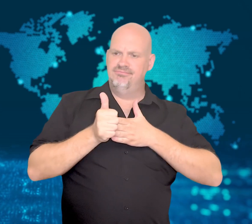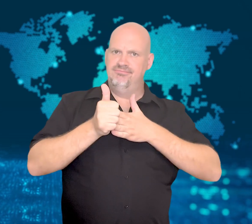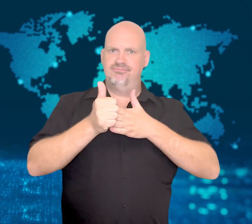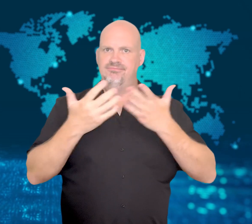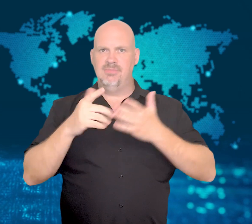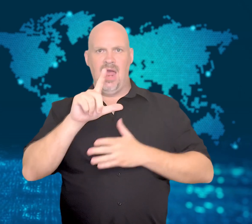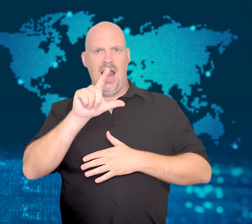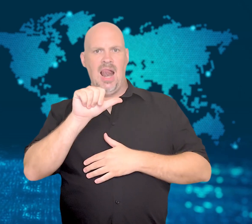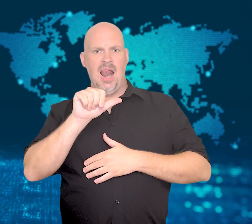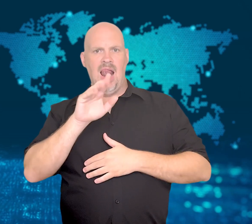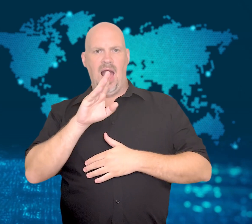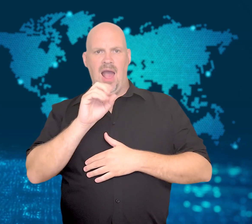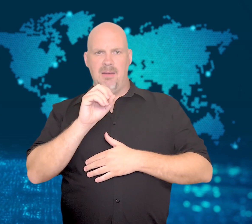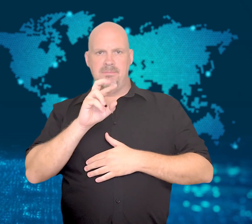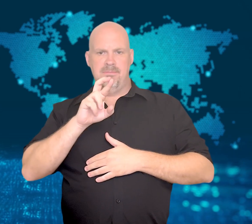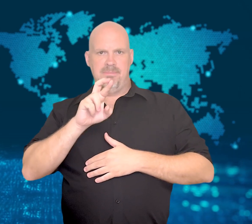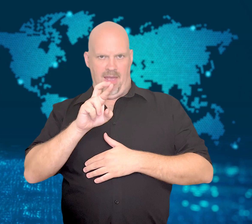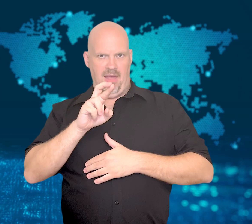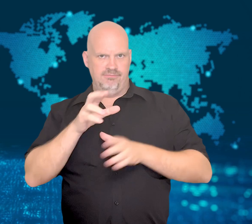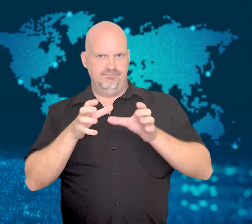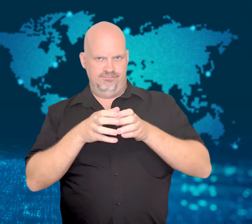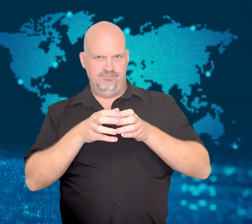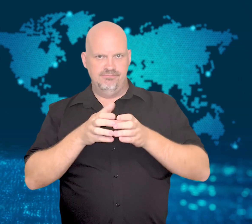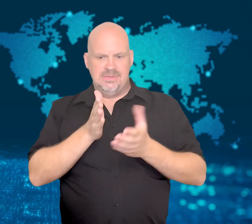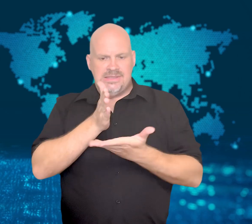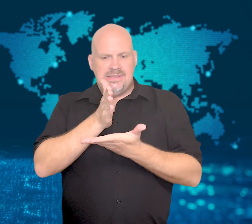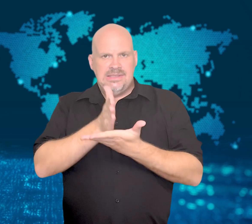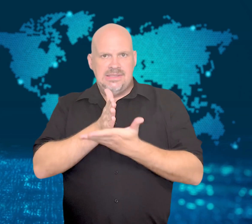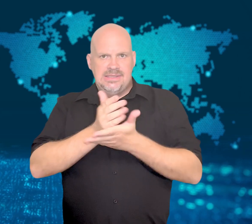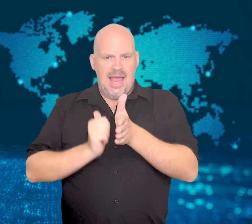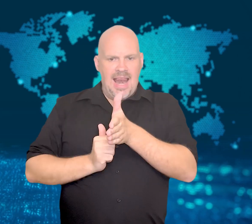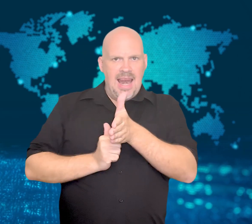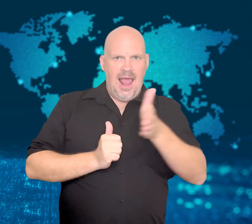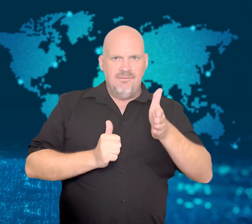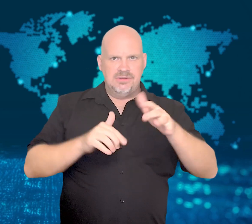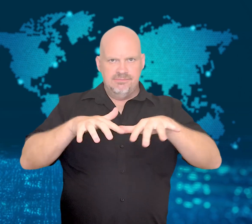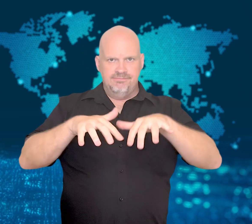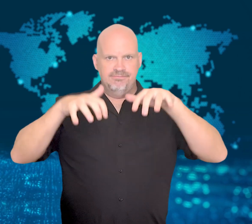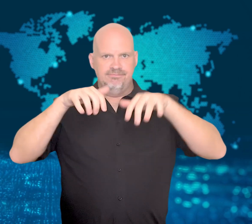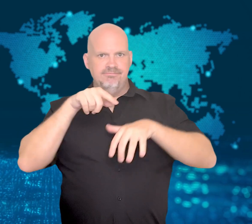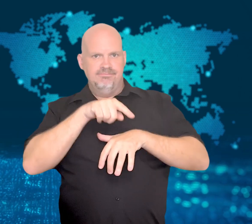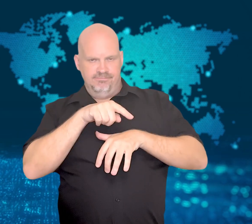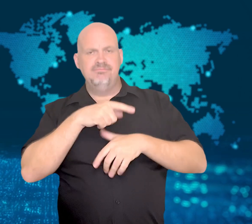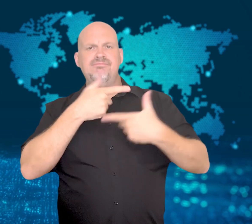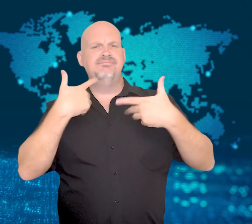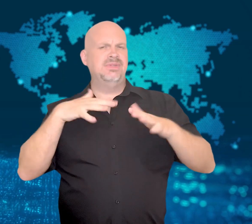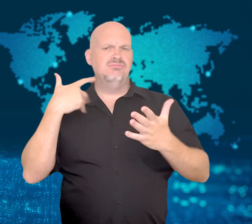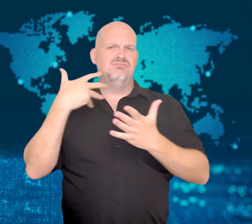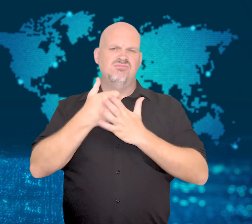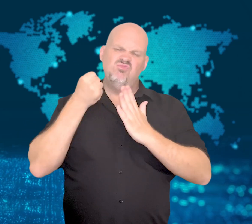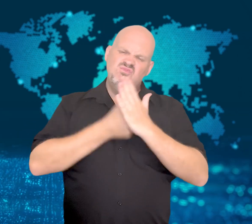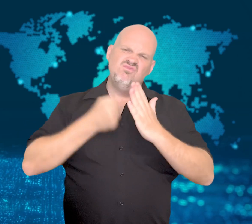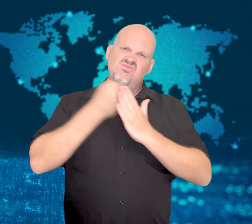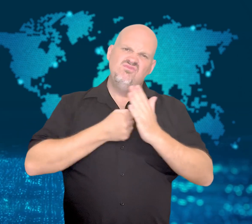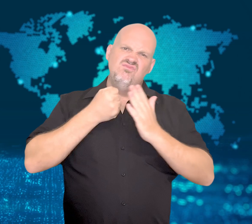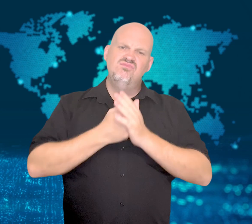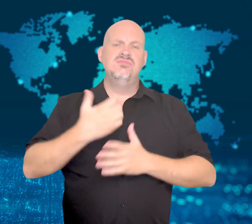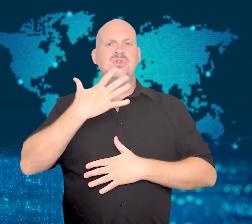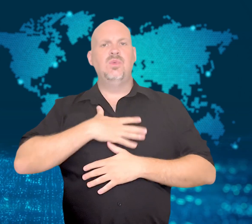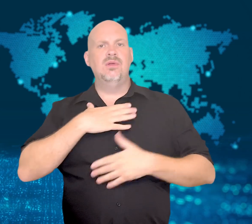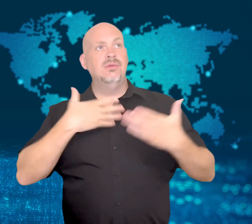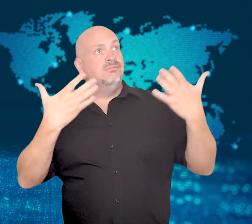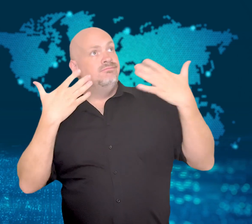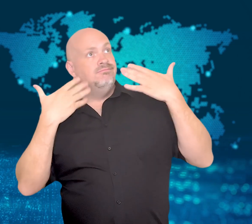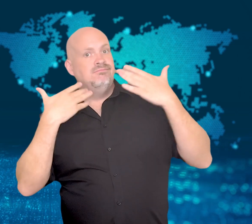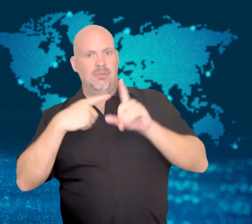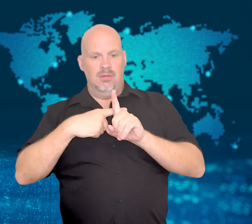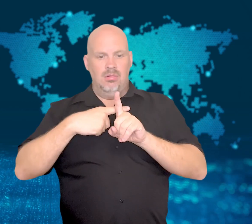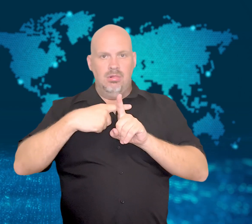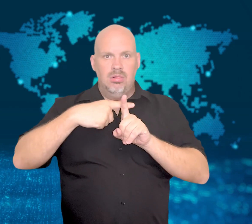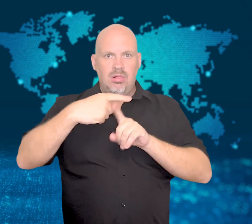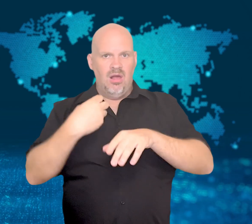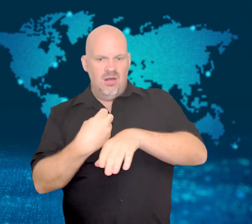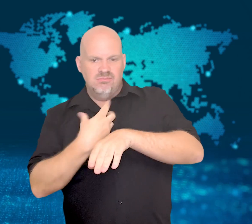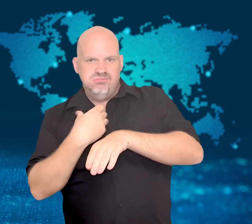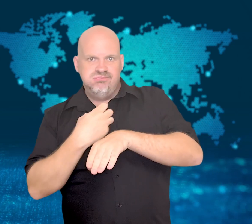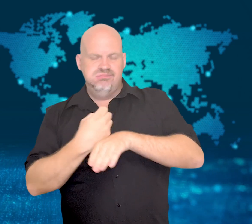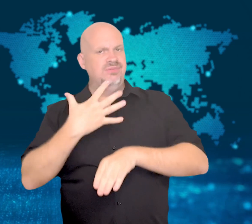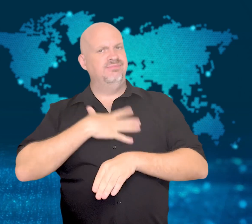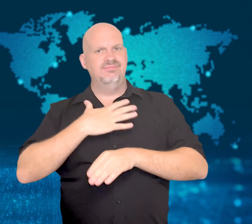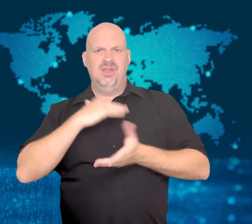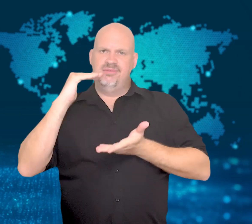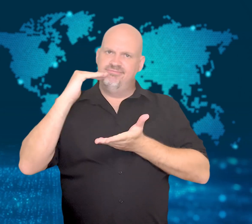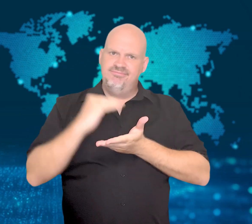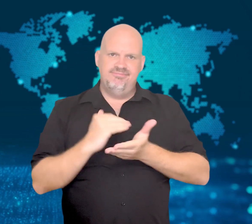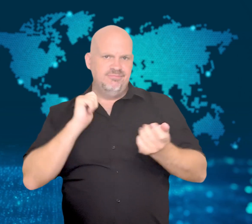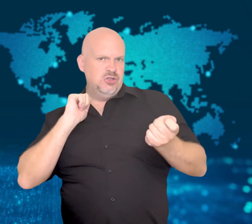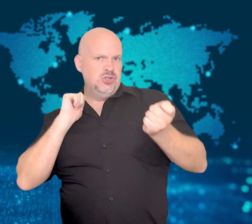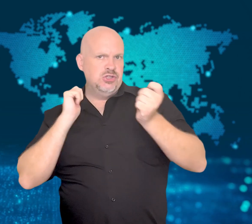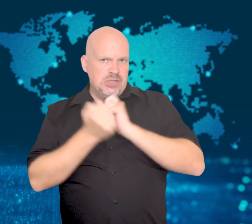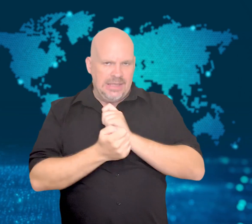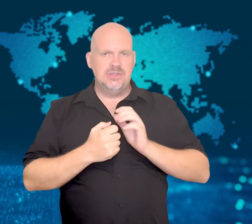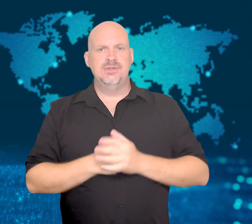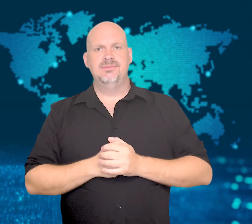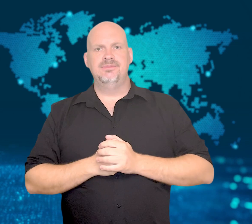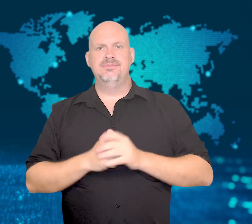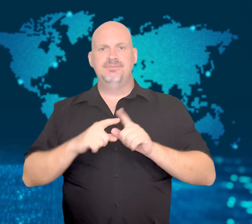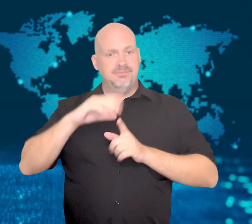Albanese is the leader of the center-left Labor Party, and has campaigned for greater action on climate change,